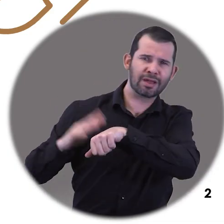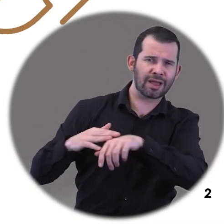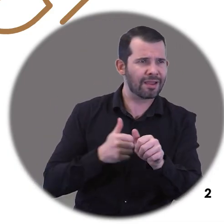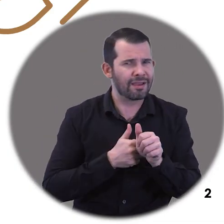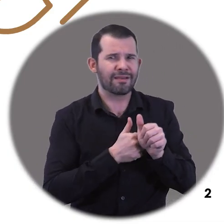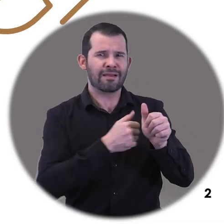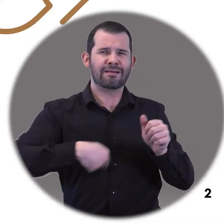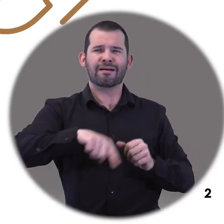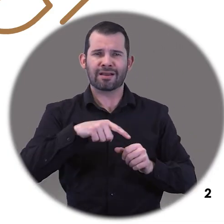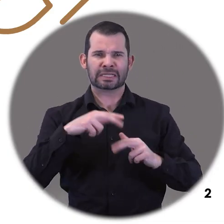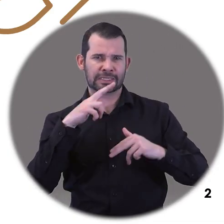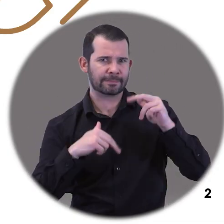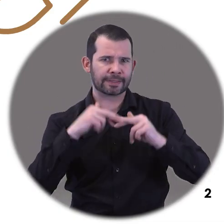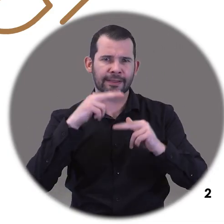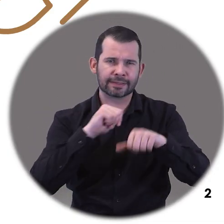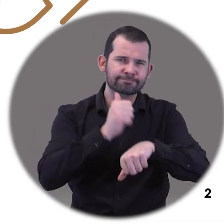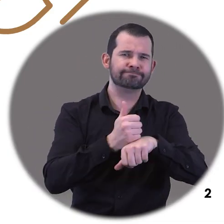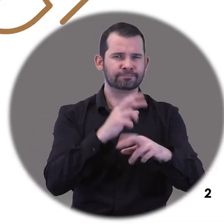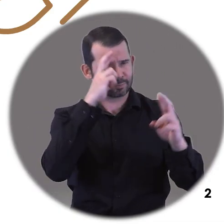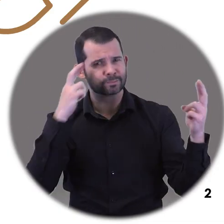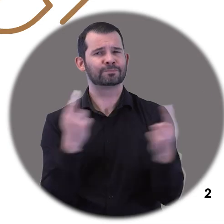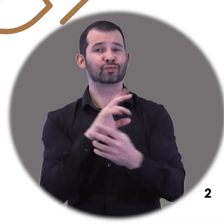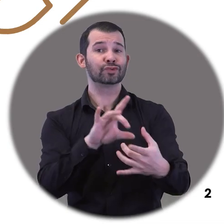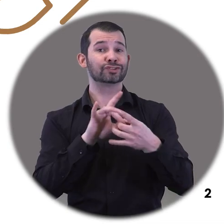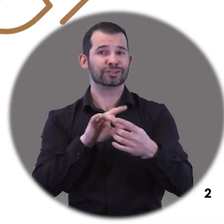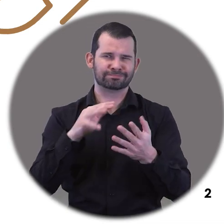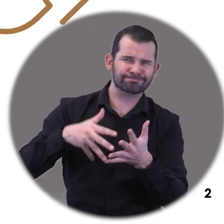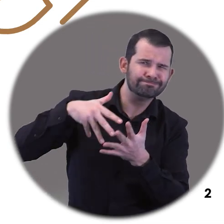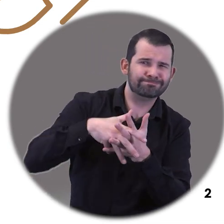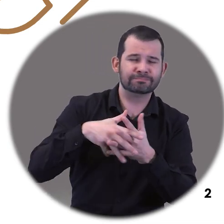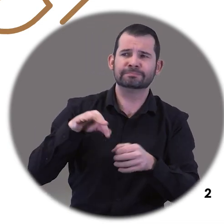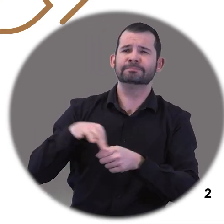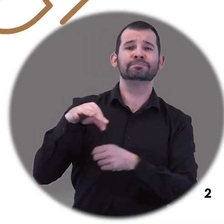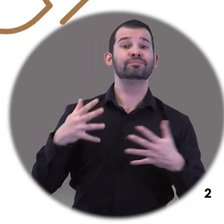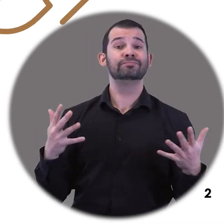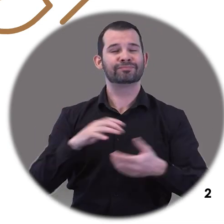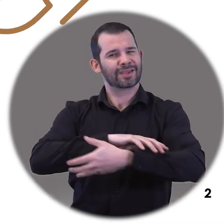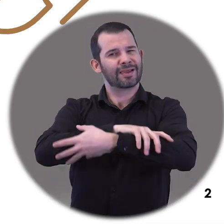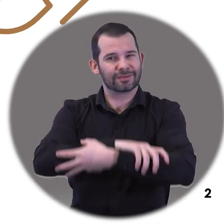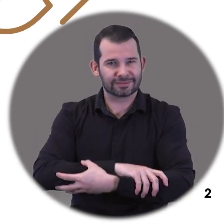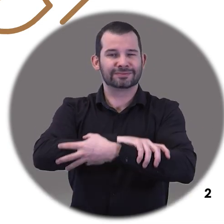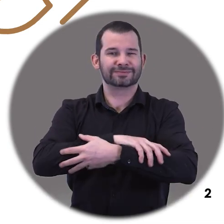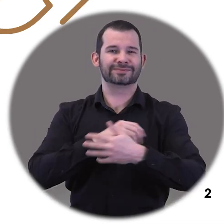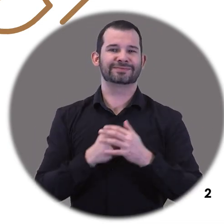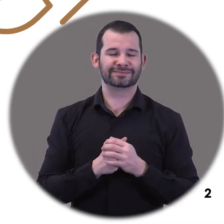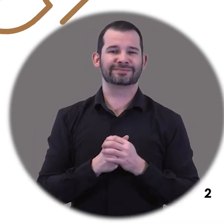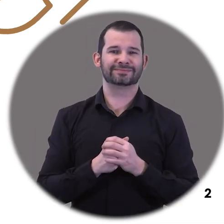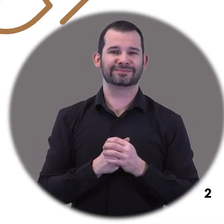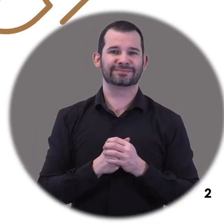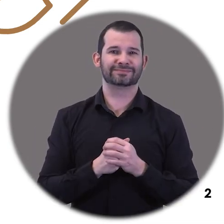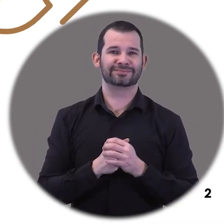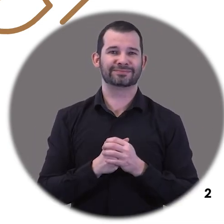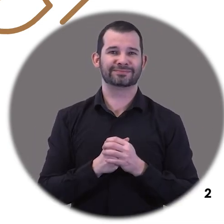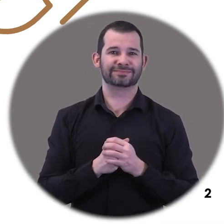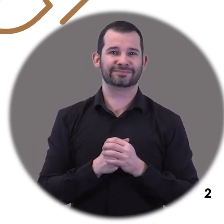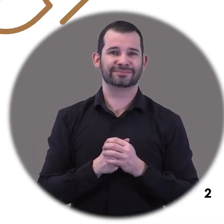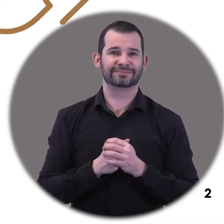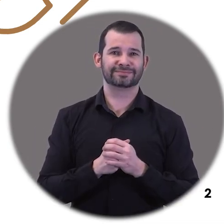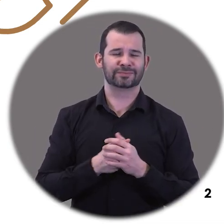and who continue to guide us in building respectful relationships rooted in the spirit of reconciliation.